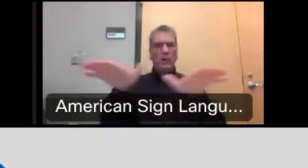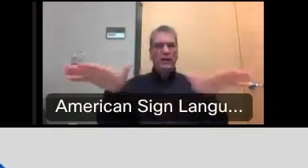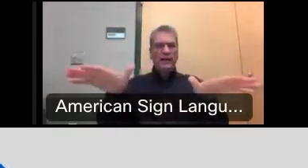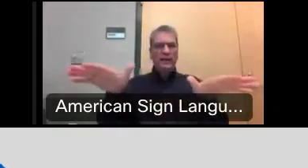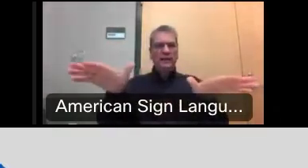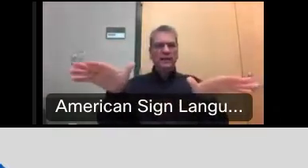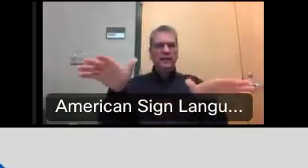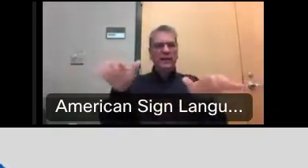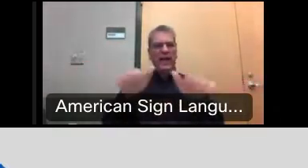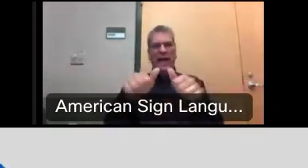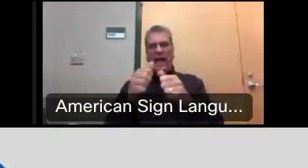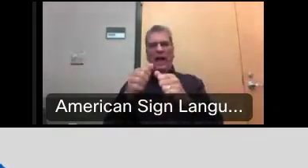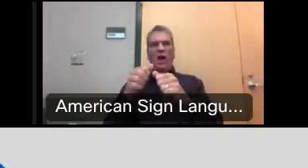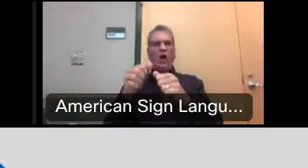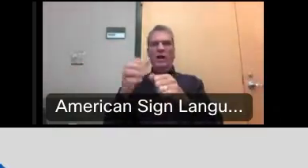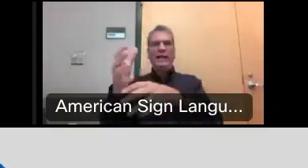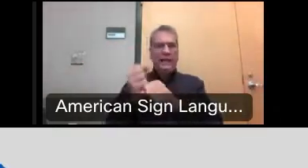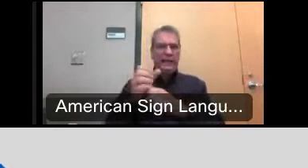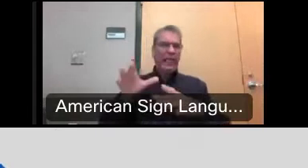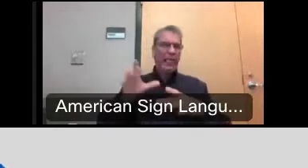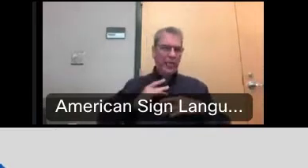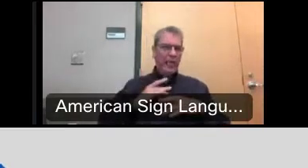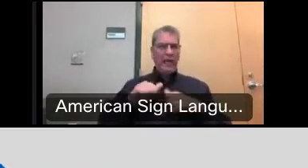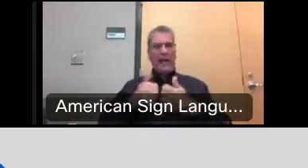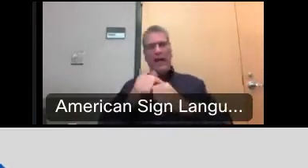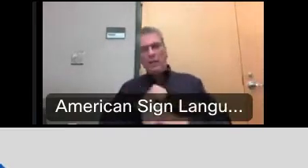viruses, how they're spread, how you can protect yourself against them.